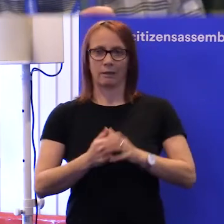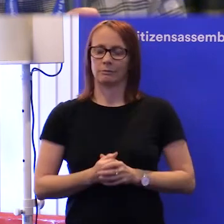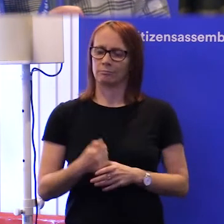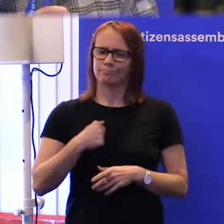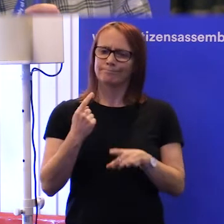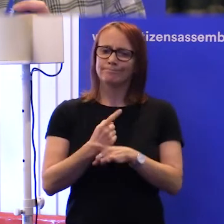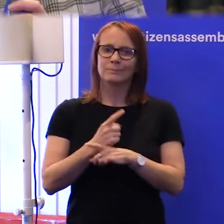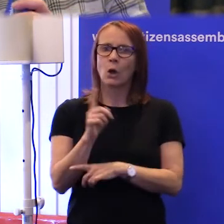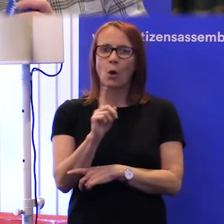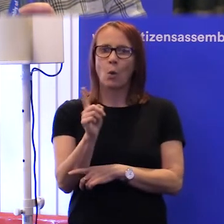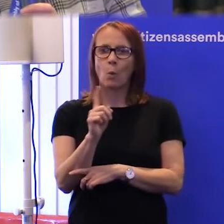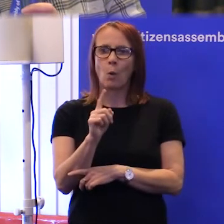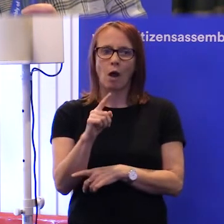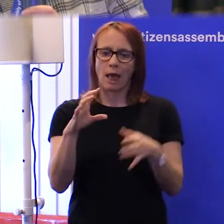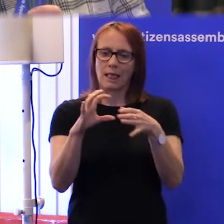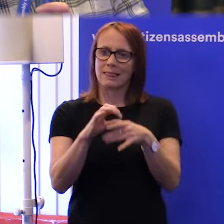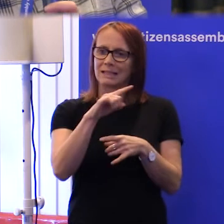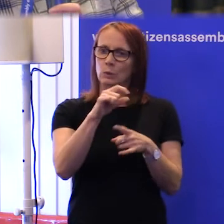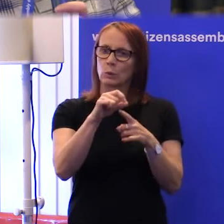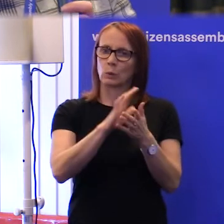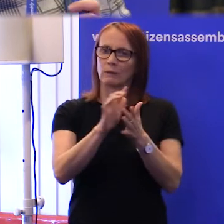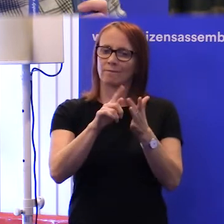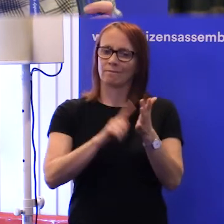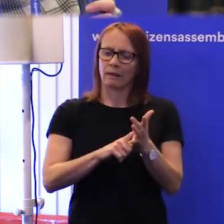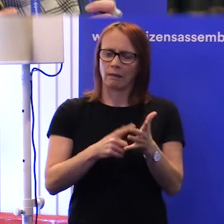bit building on what Phil's just talked about how do we make sure that the